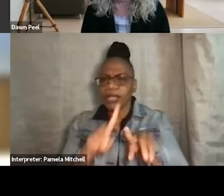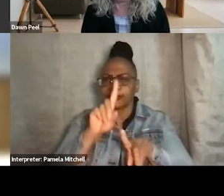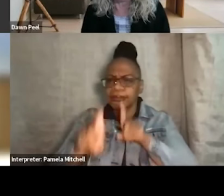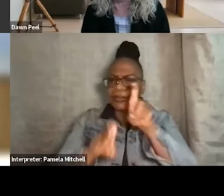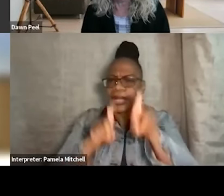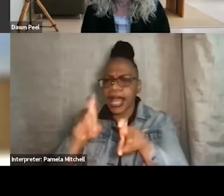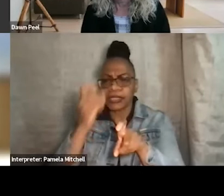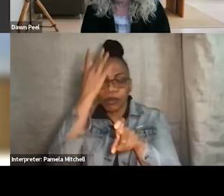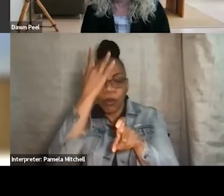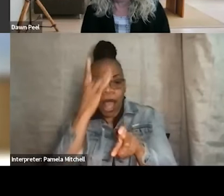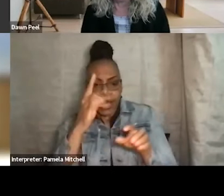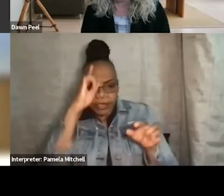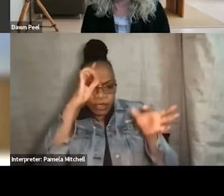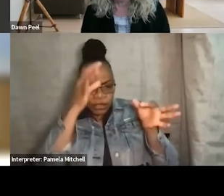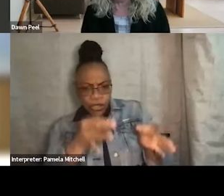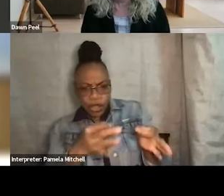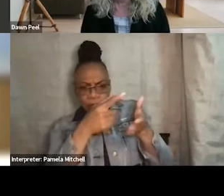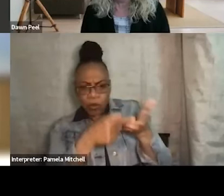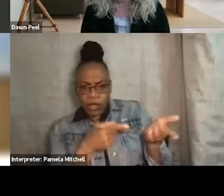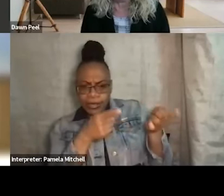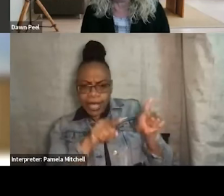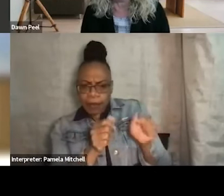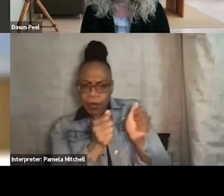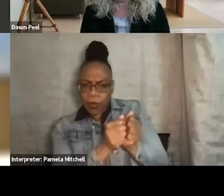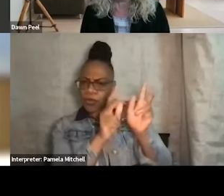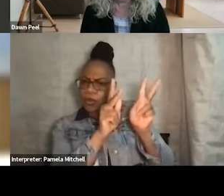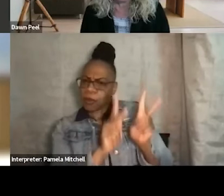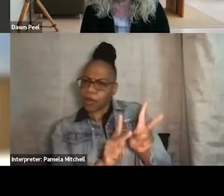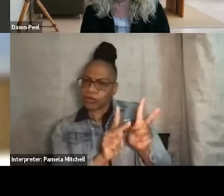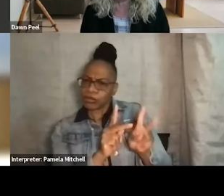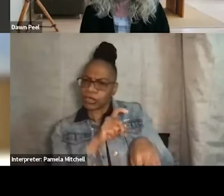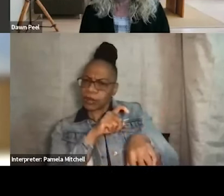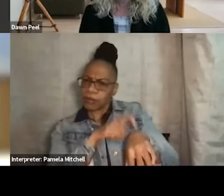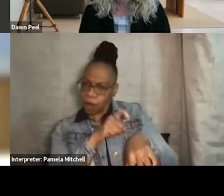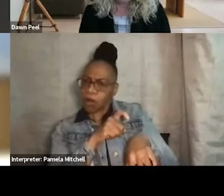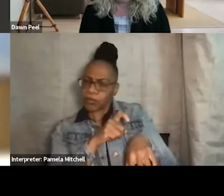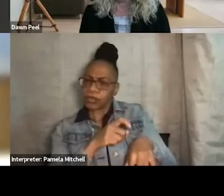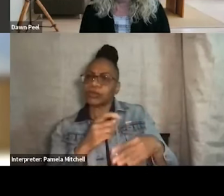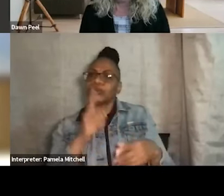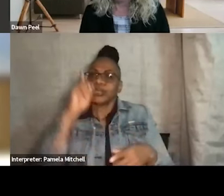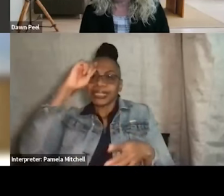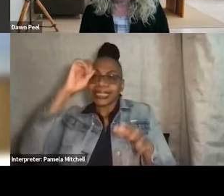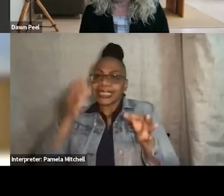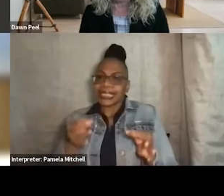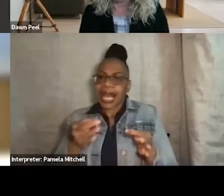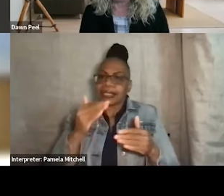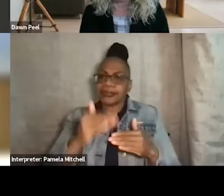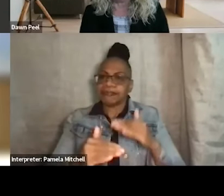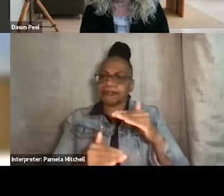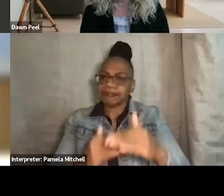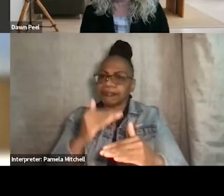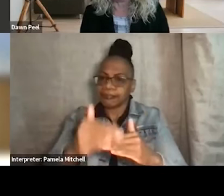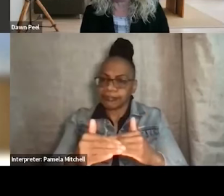with that individual in the moment, again, to determine next steps. One of the things that we work really closely